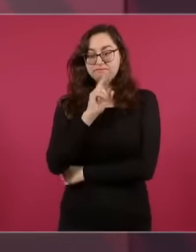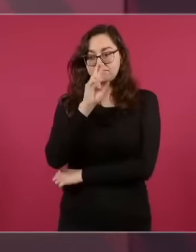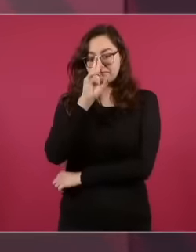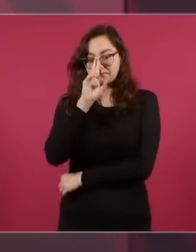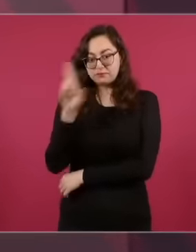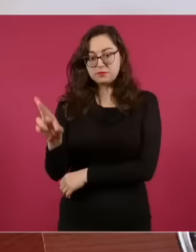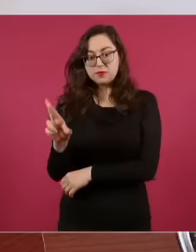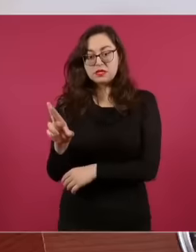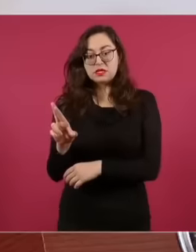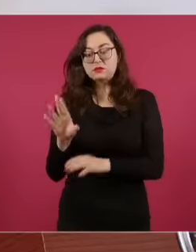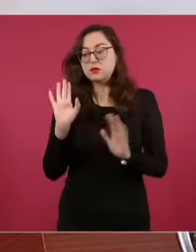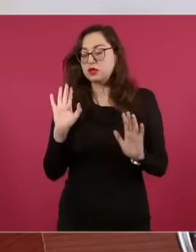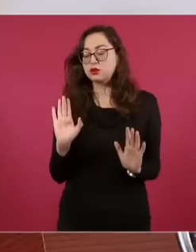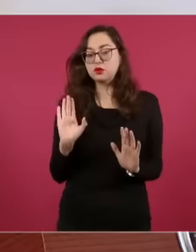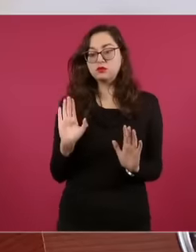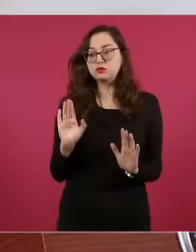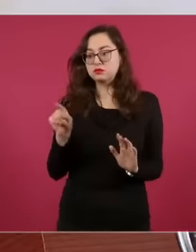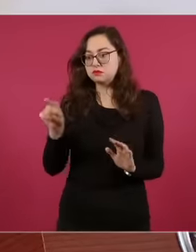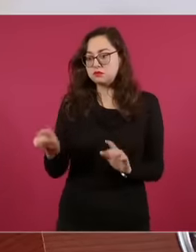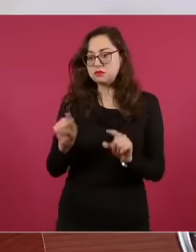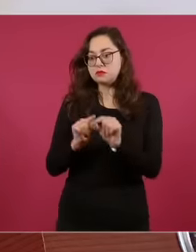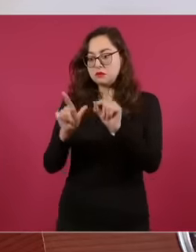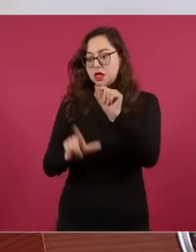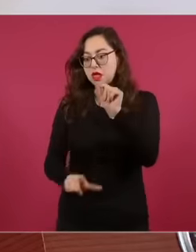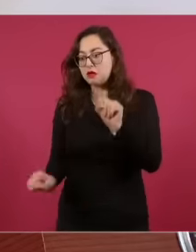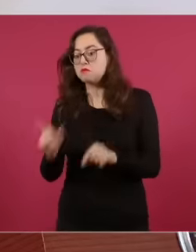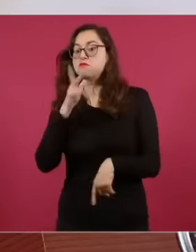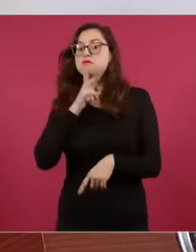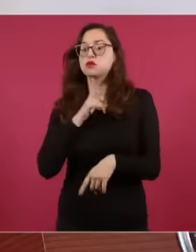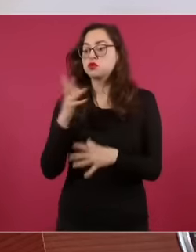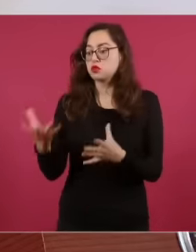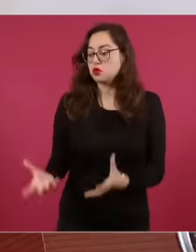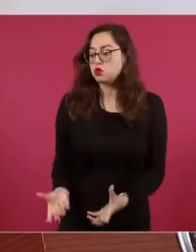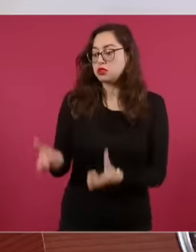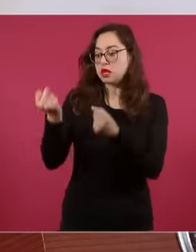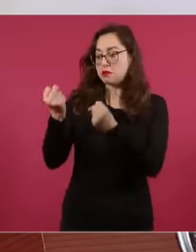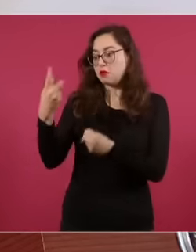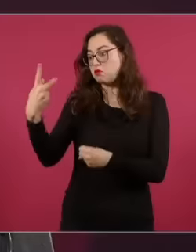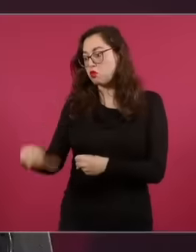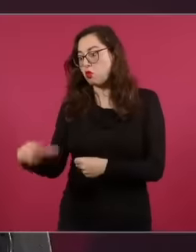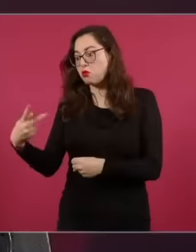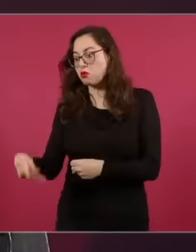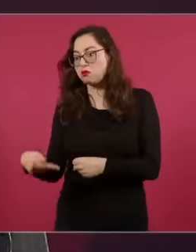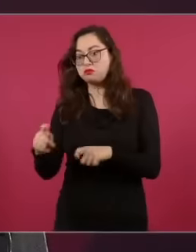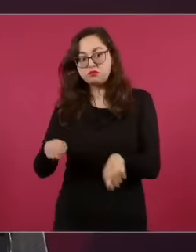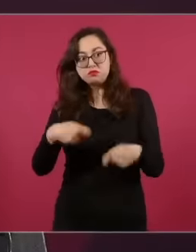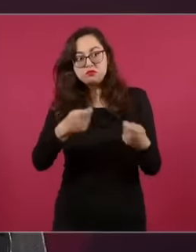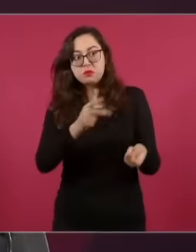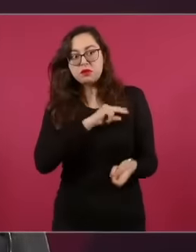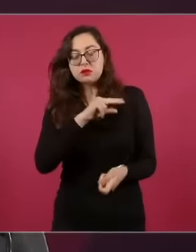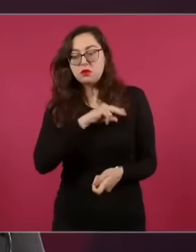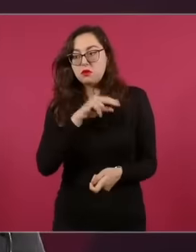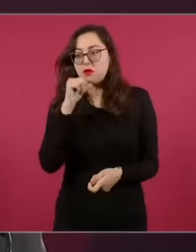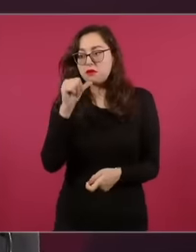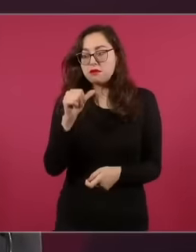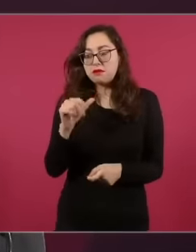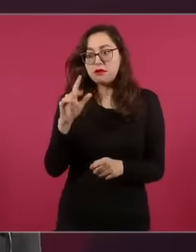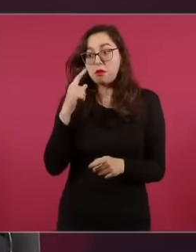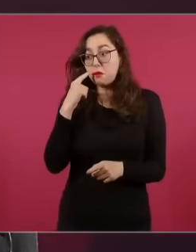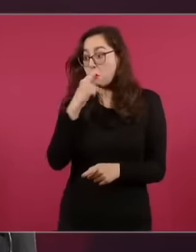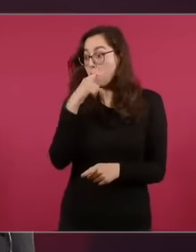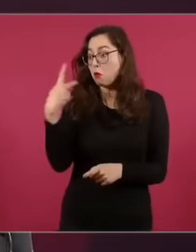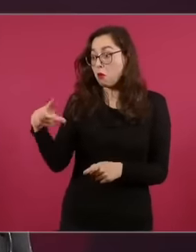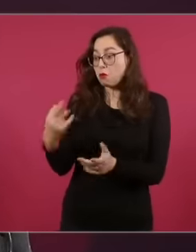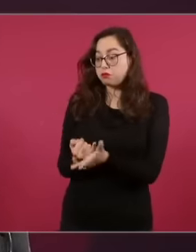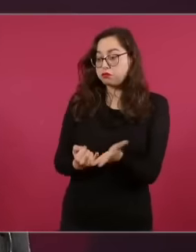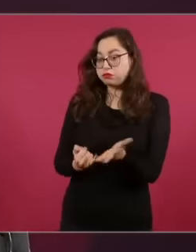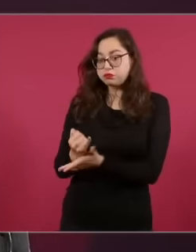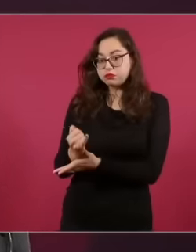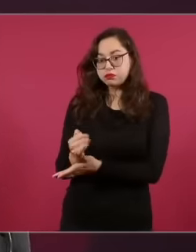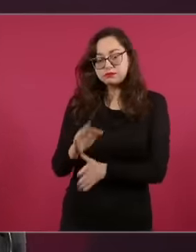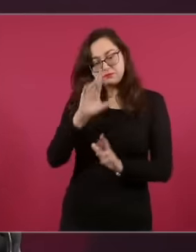sovereign decision that had been made sovereign and patriotic decision of the General